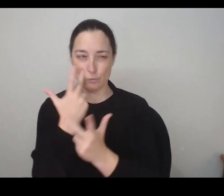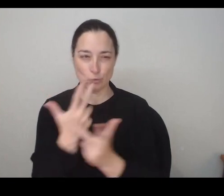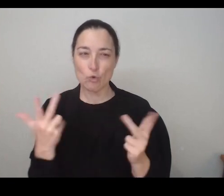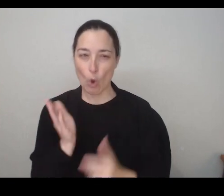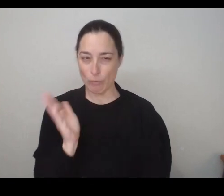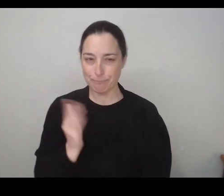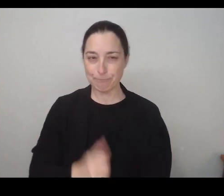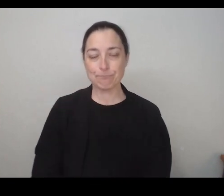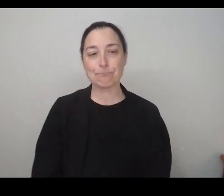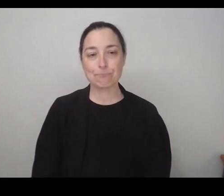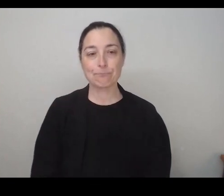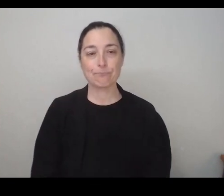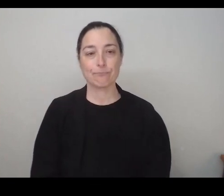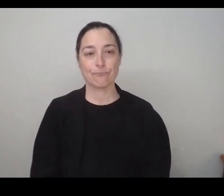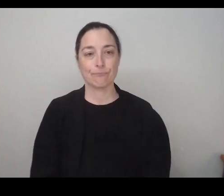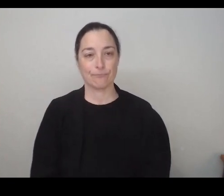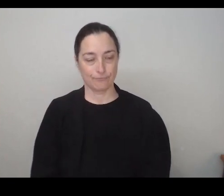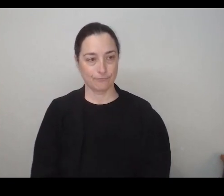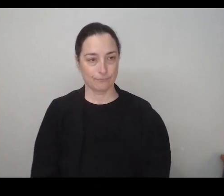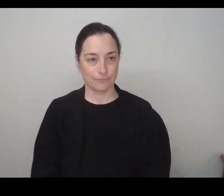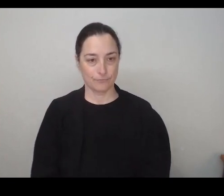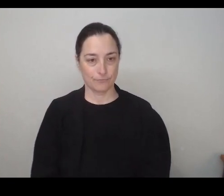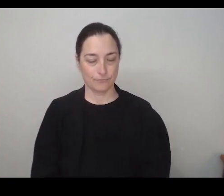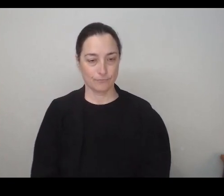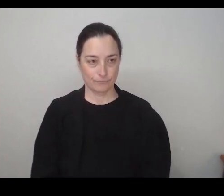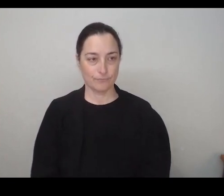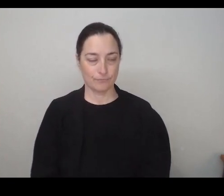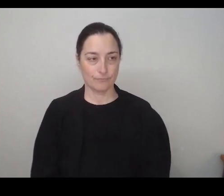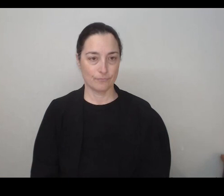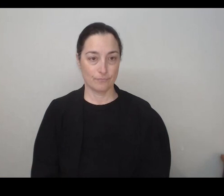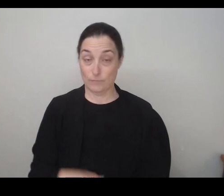We see here, which are also in the exhibition.